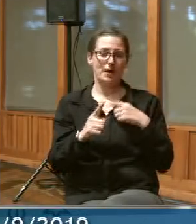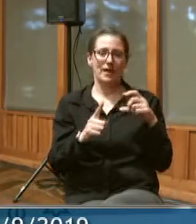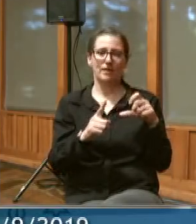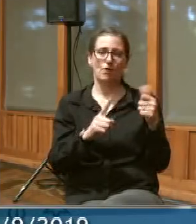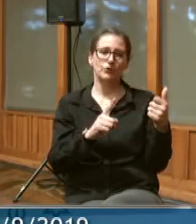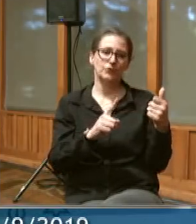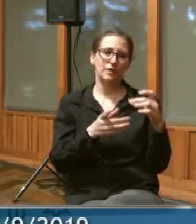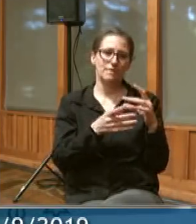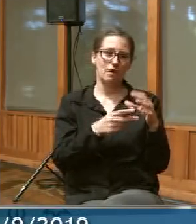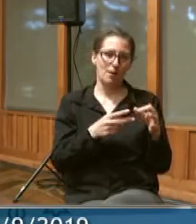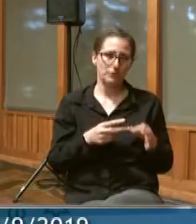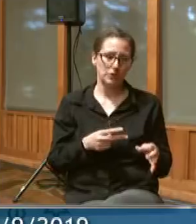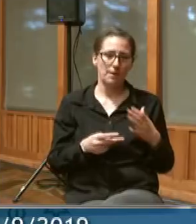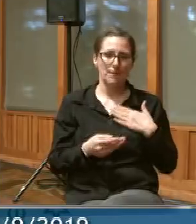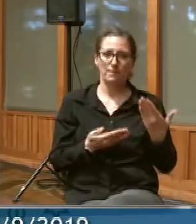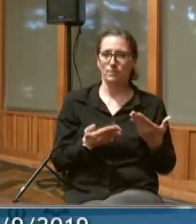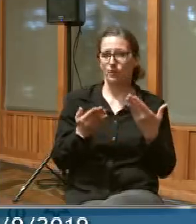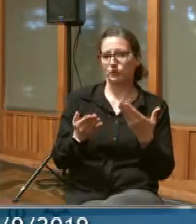MY PLAN IS TO TAKE NO MORE THAN FOUR MINUTES TO ACTUALLY LAY OUT